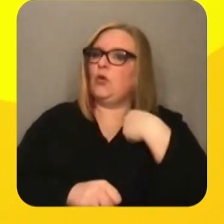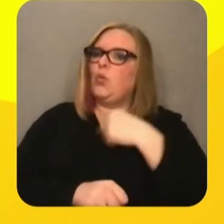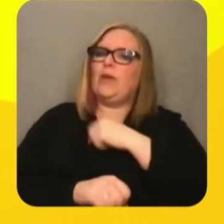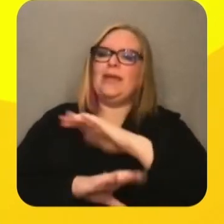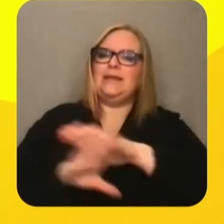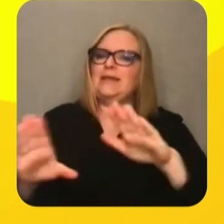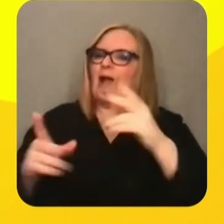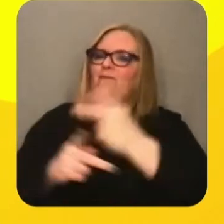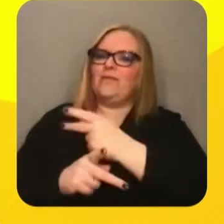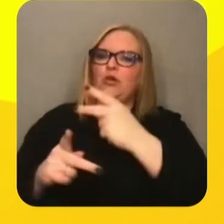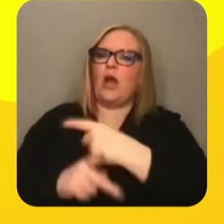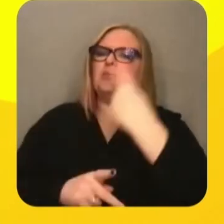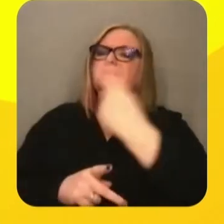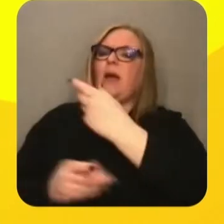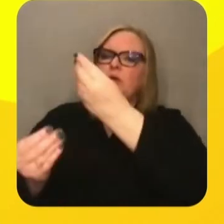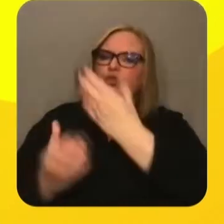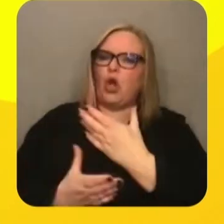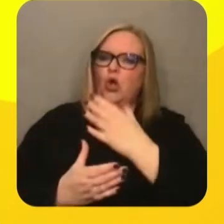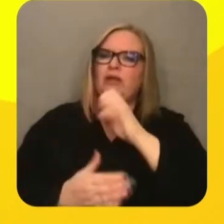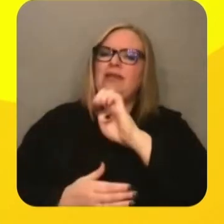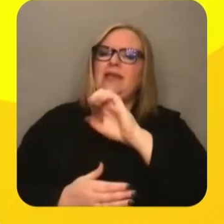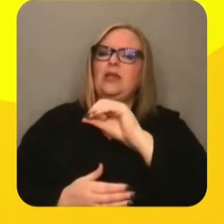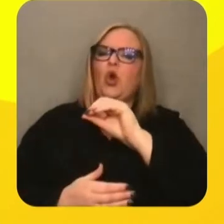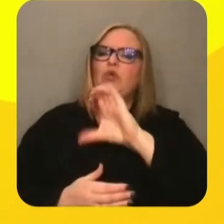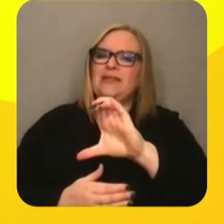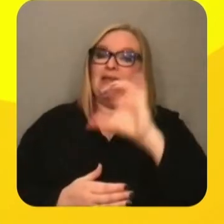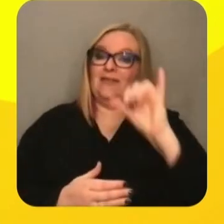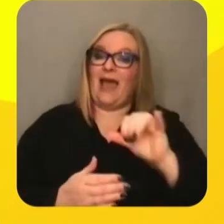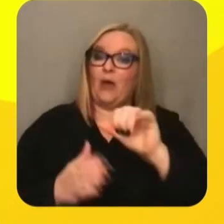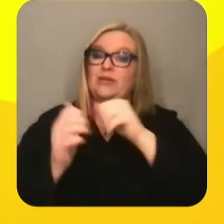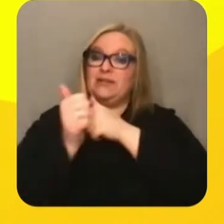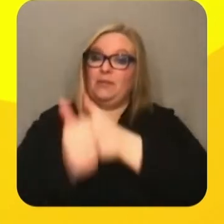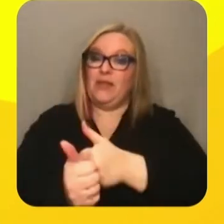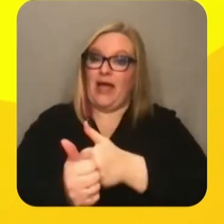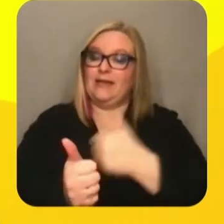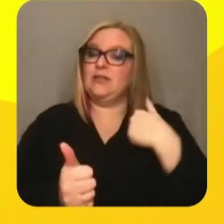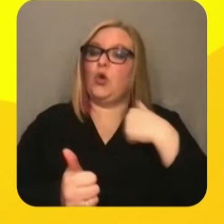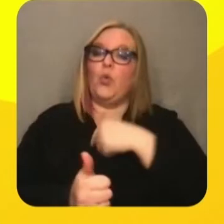It was EEOC, it was compliance. We actually haven't built the muscle of figuring it out.